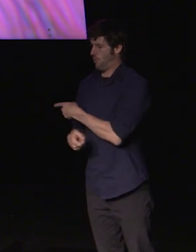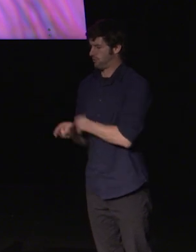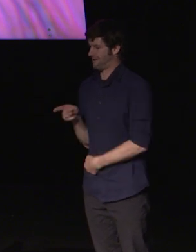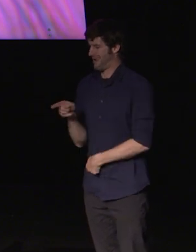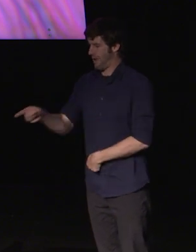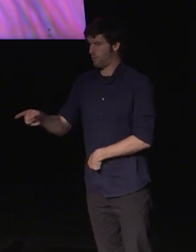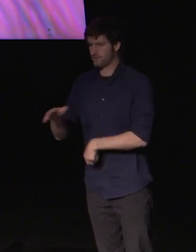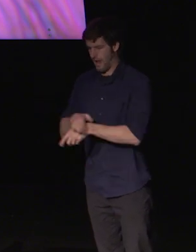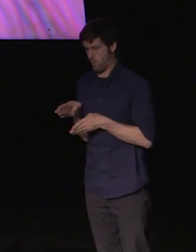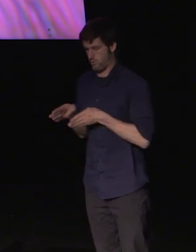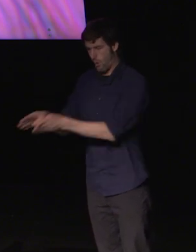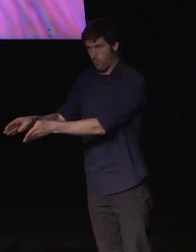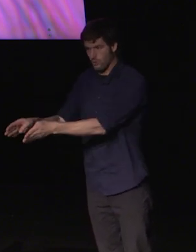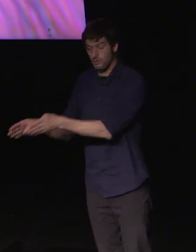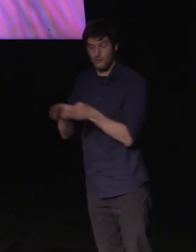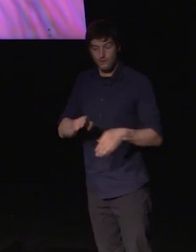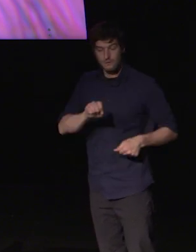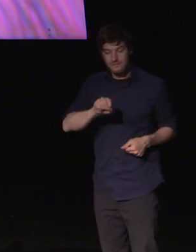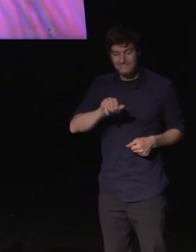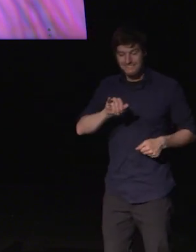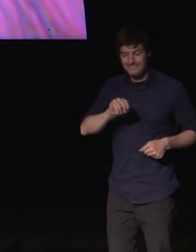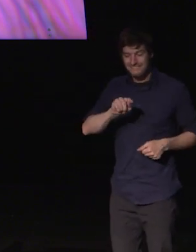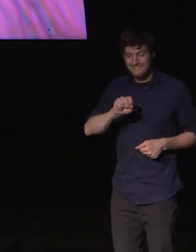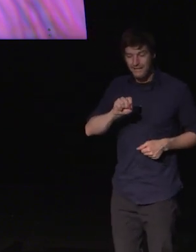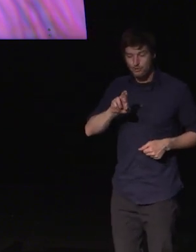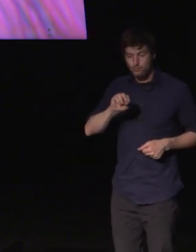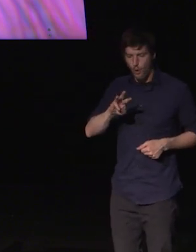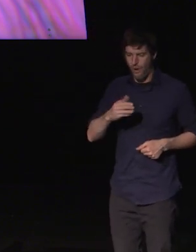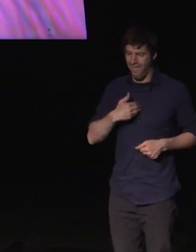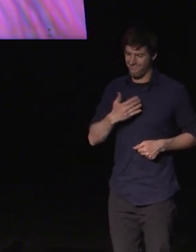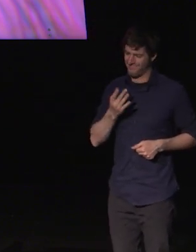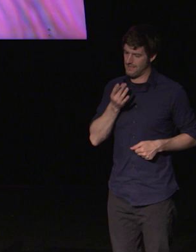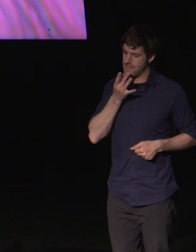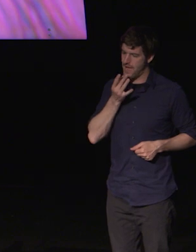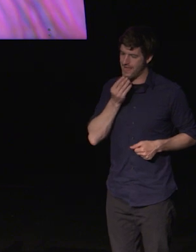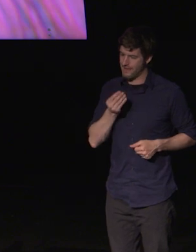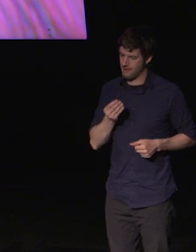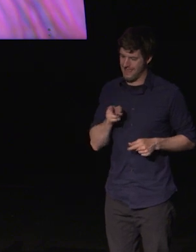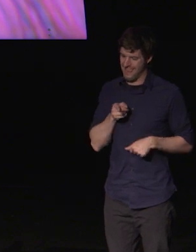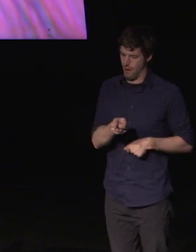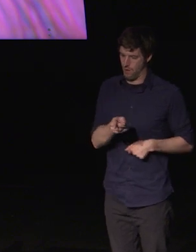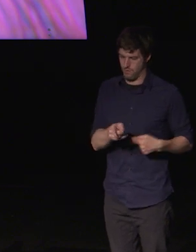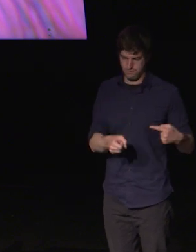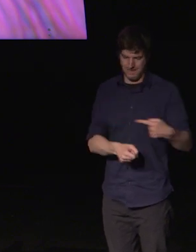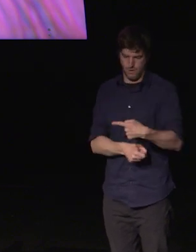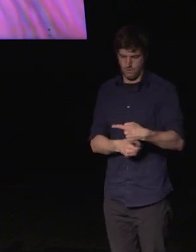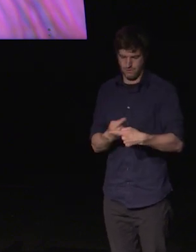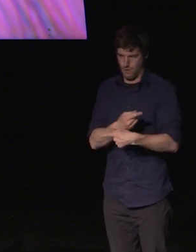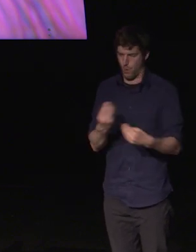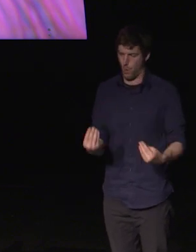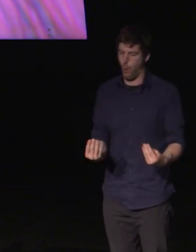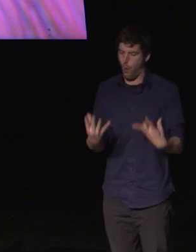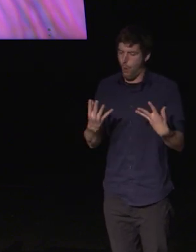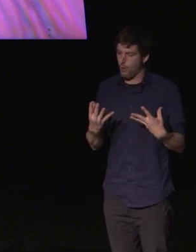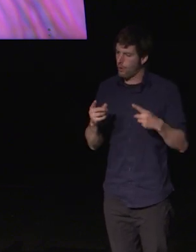The Saints Row games have got these colored arrows that are just glowing neon arrows when you hit the intersections. And being able to look